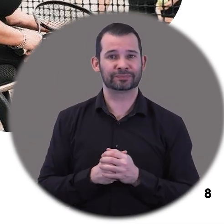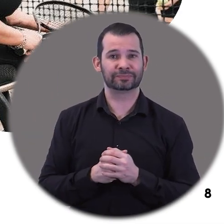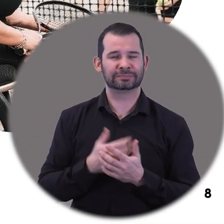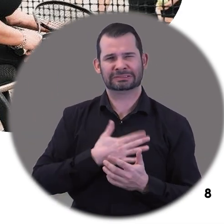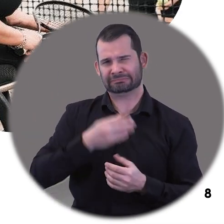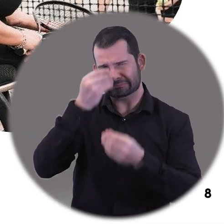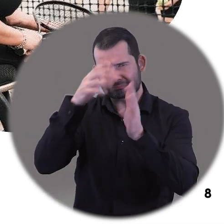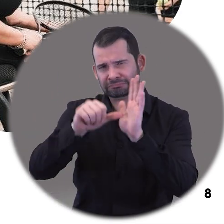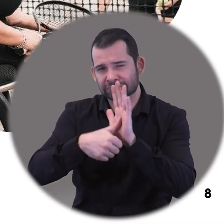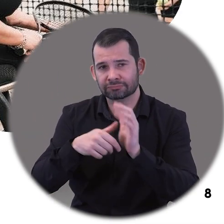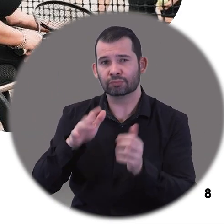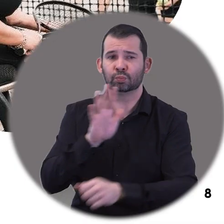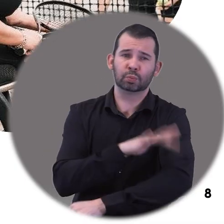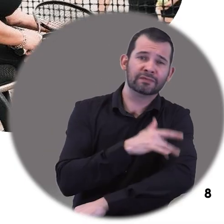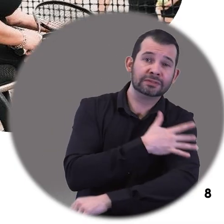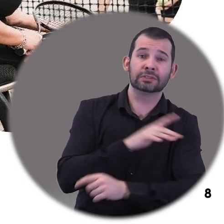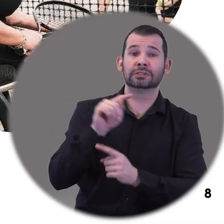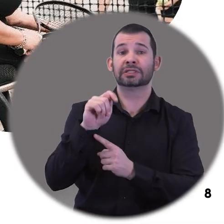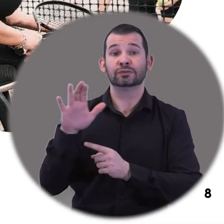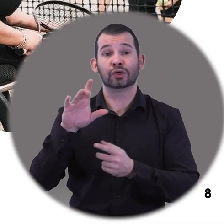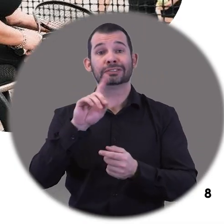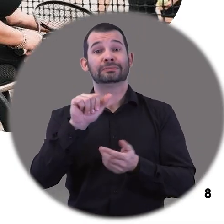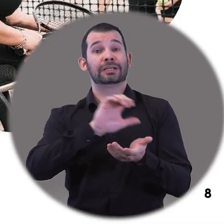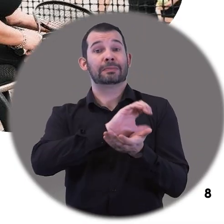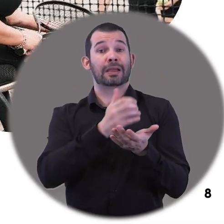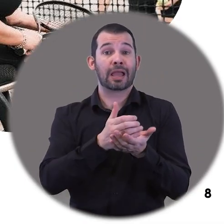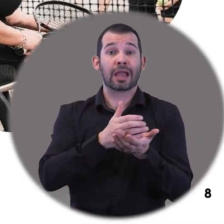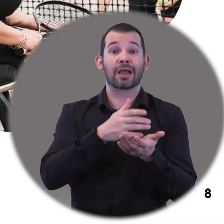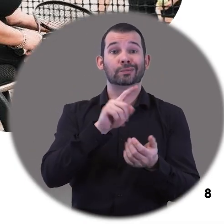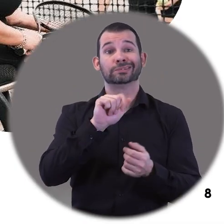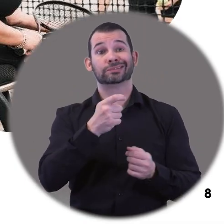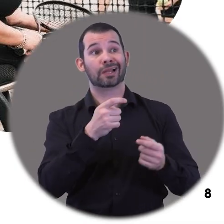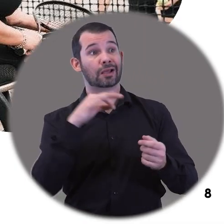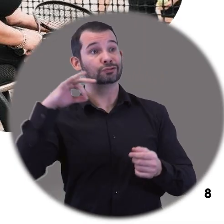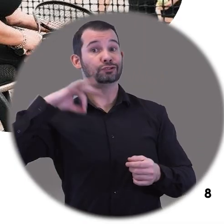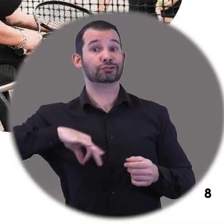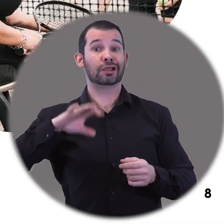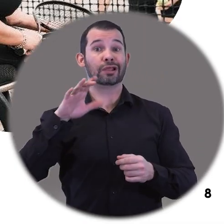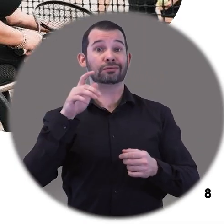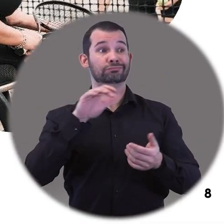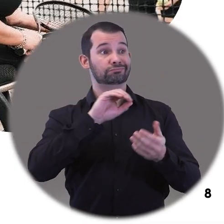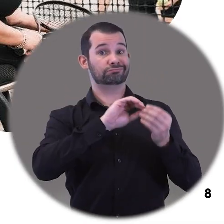Please note that provincial and territorial disability amounts and tax credit rates